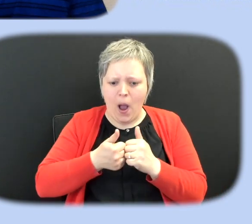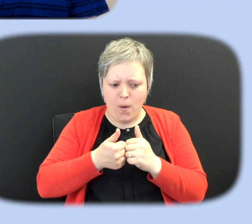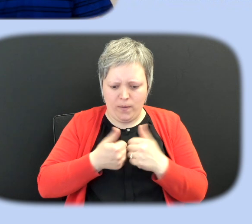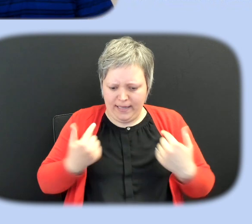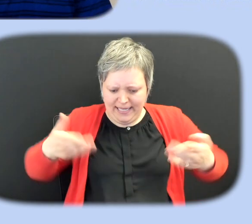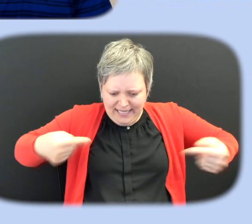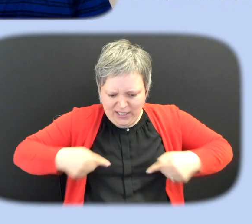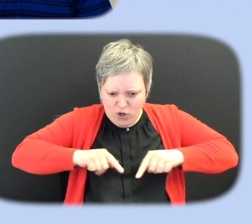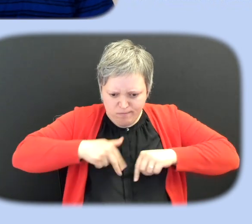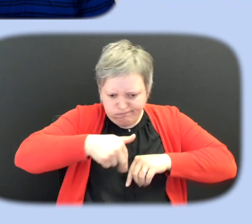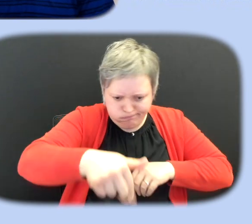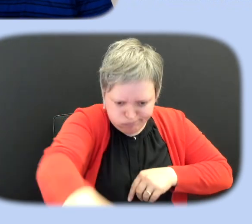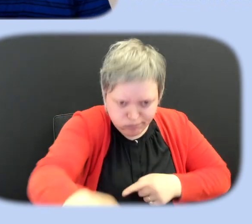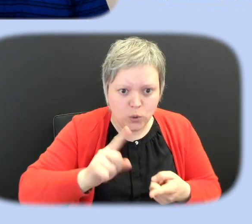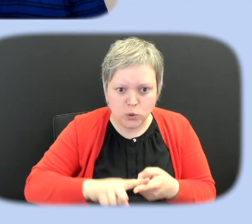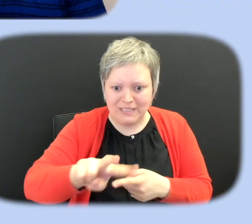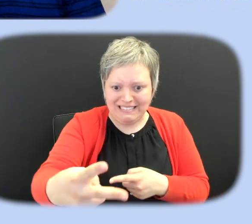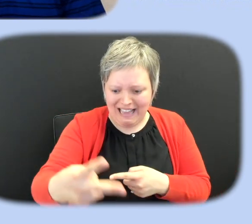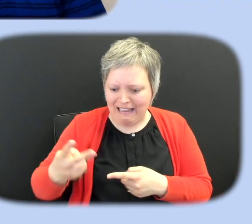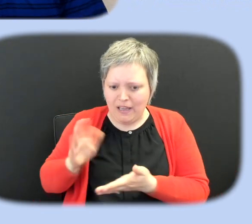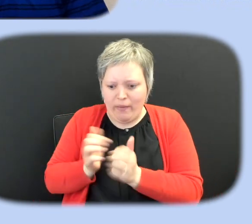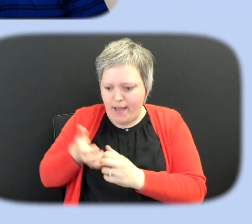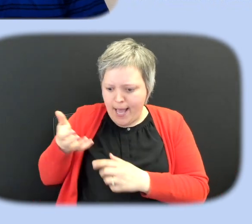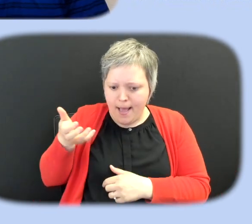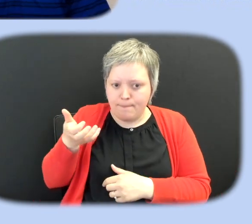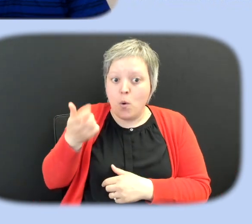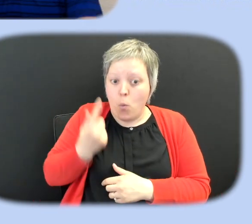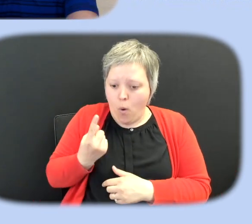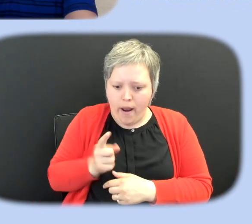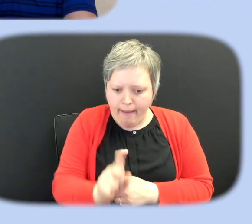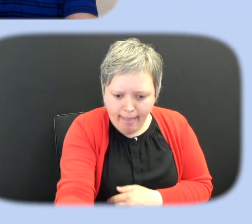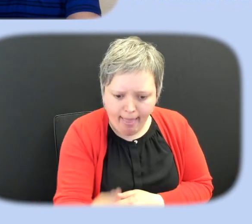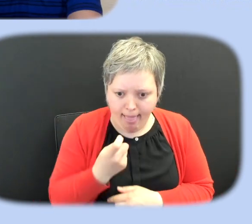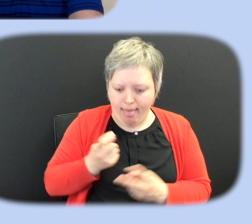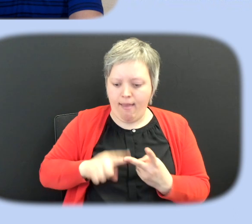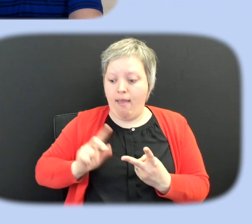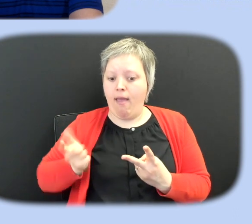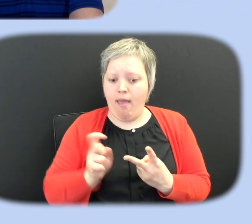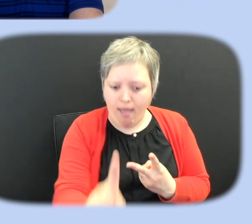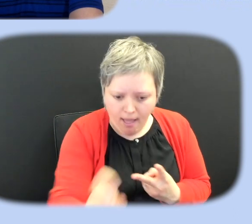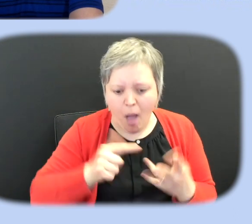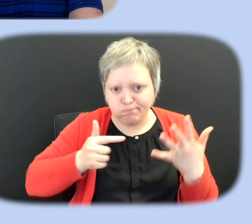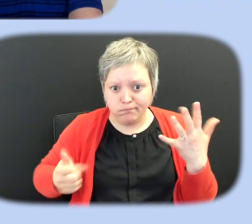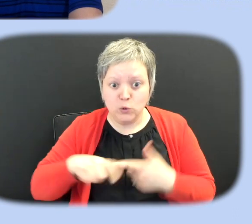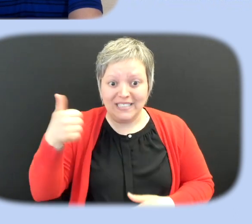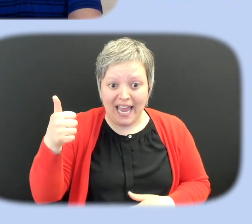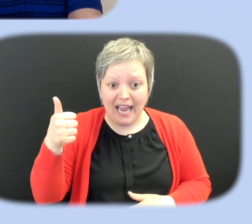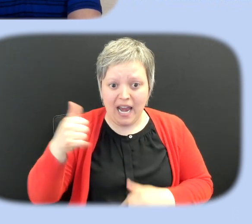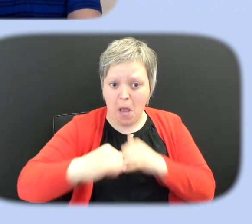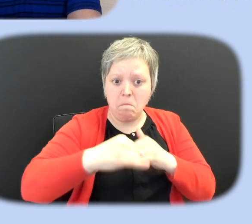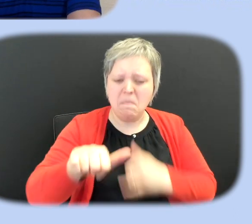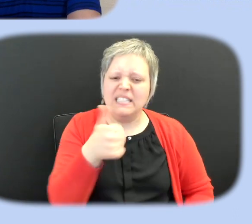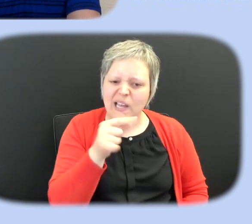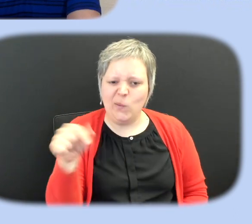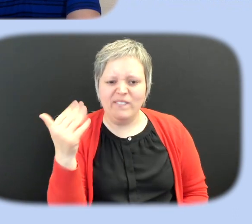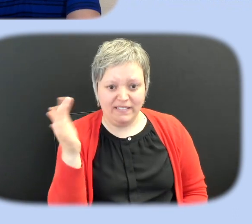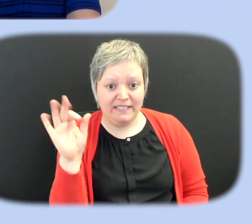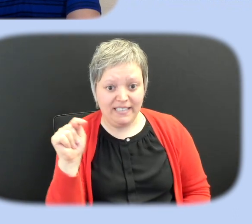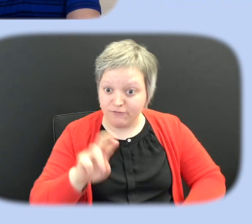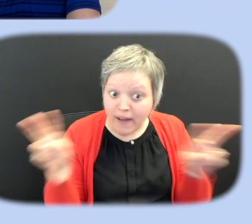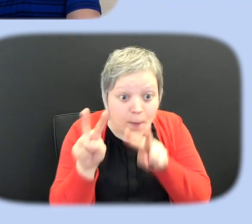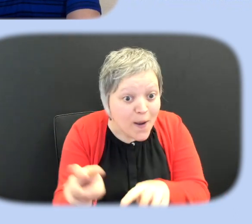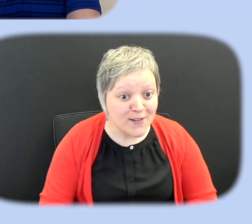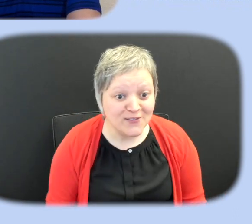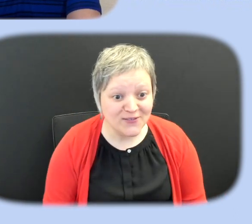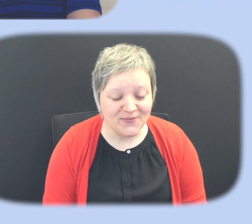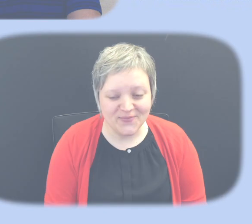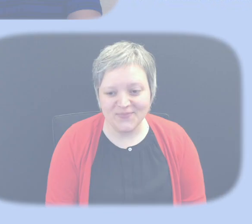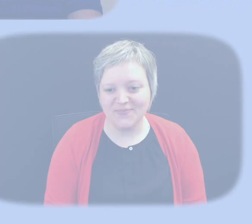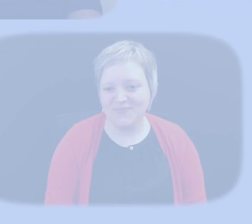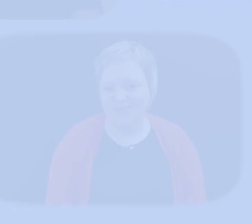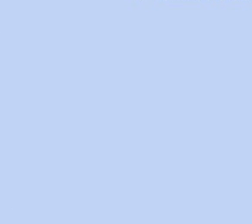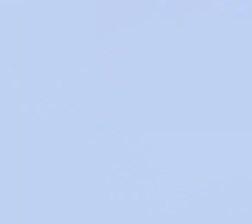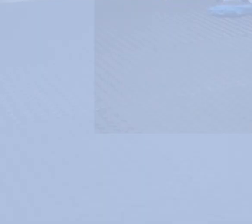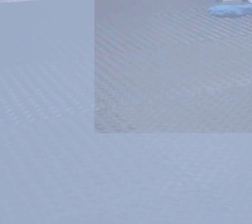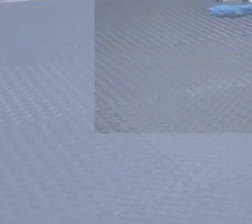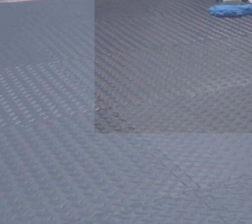The second piece of paper will be put at the end to symbolize stop. It's about 10 to 15 feet.